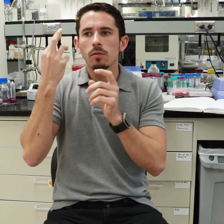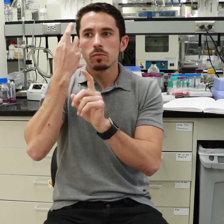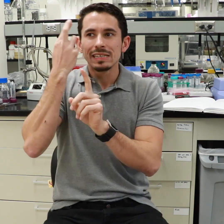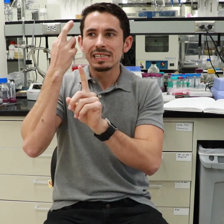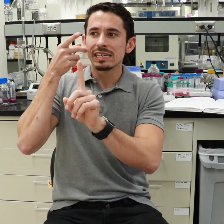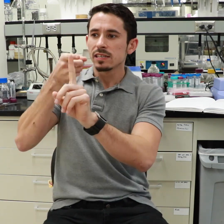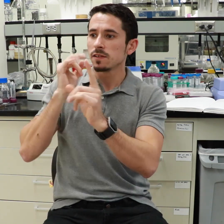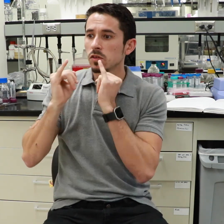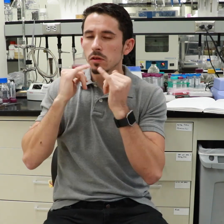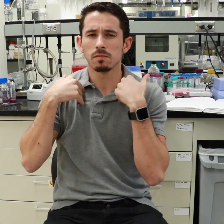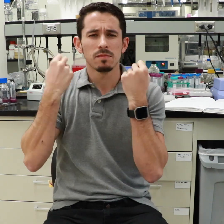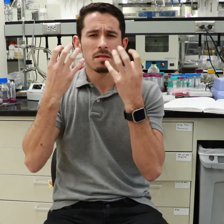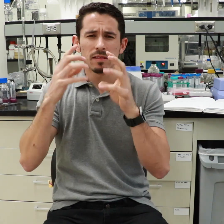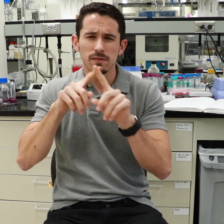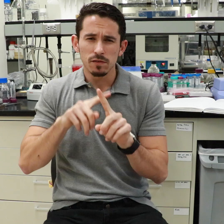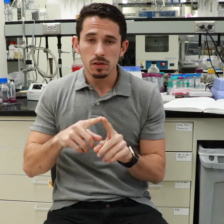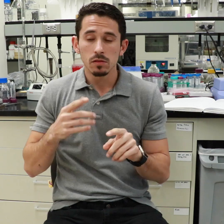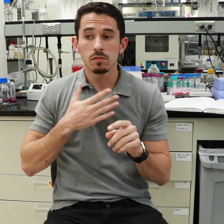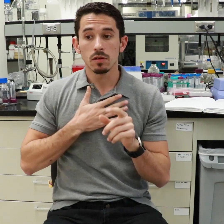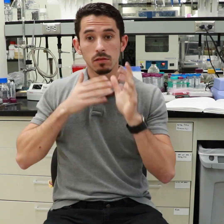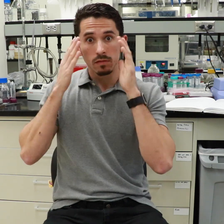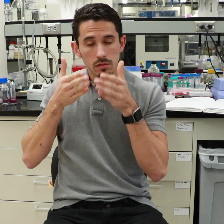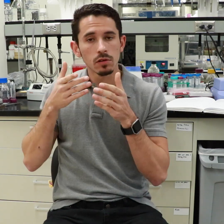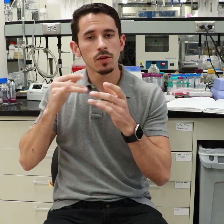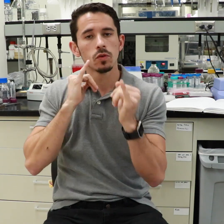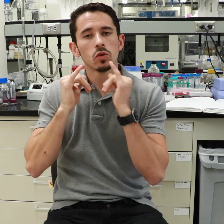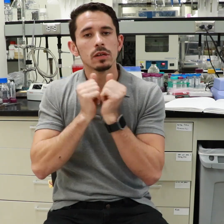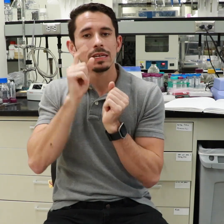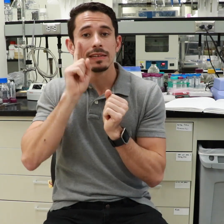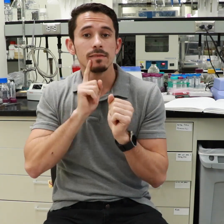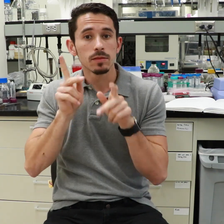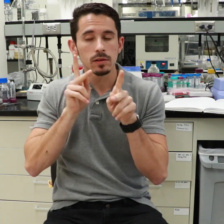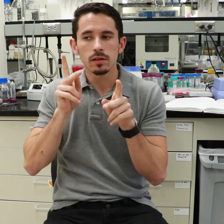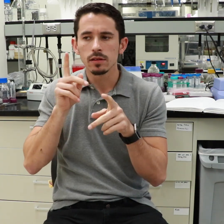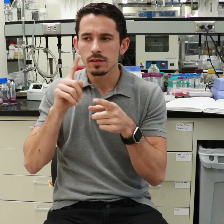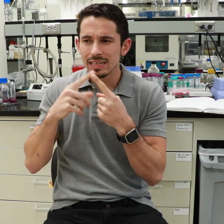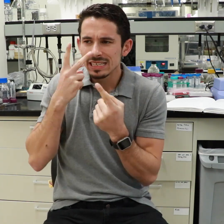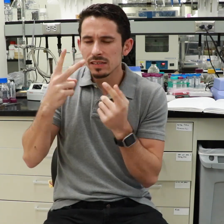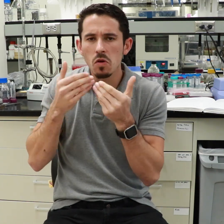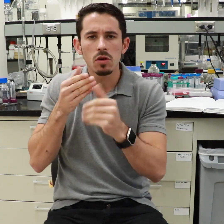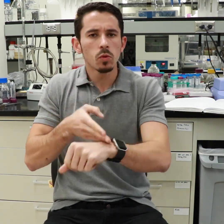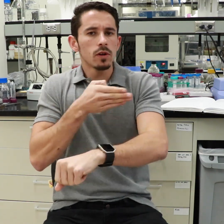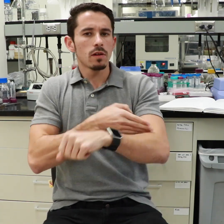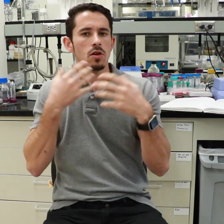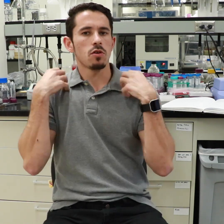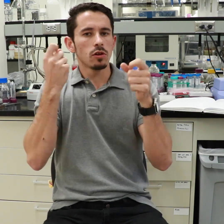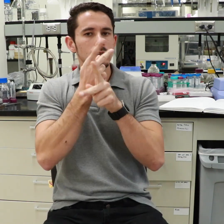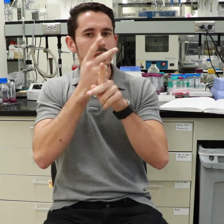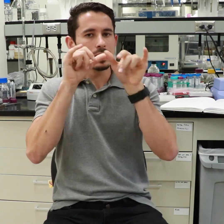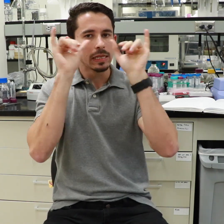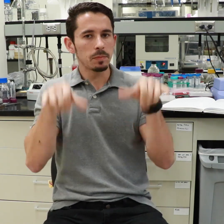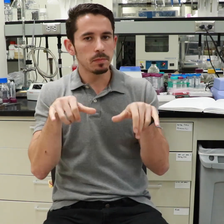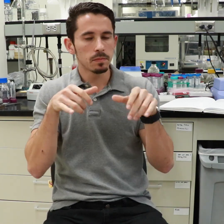The reasons to interview can vary, but for my project I interview deaf people to see how we can improve the health care system.